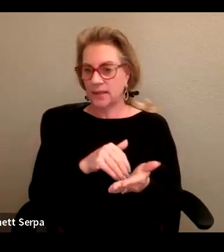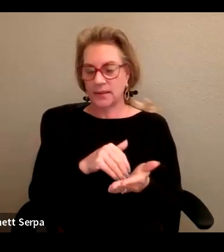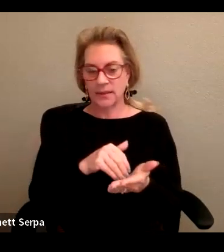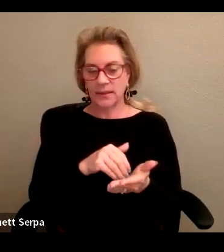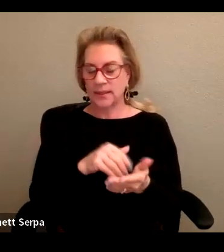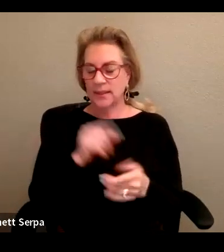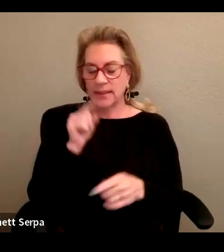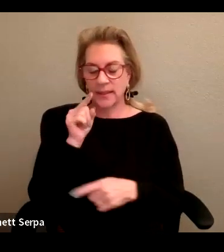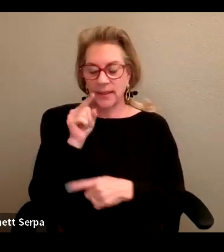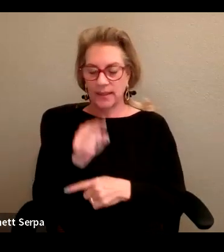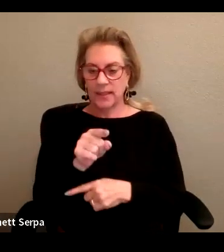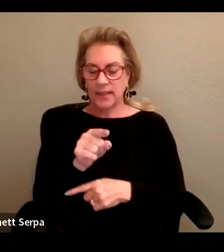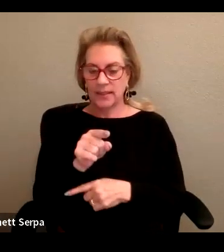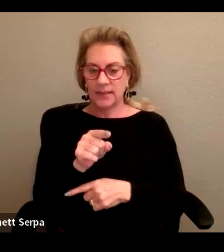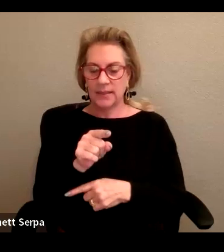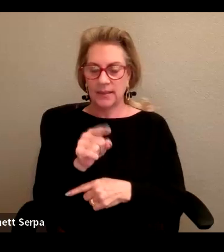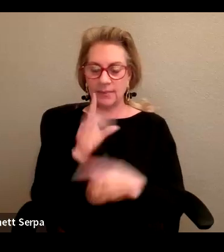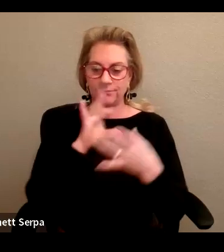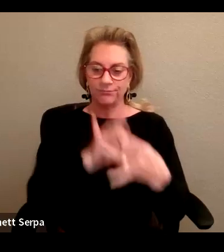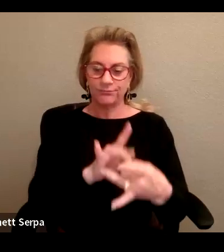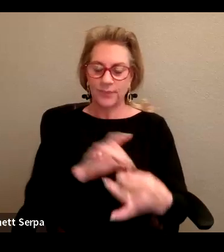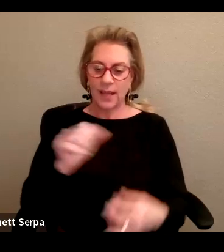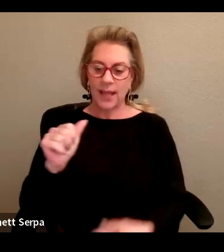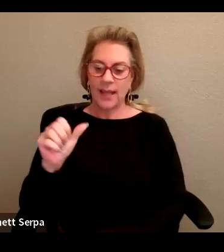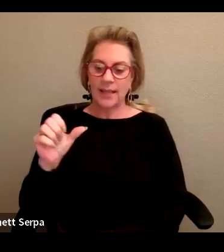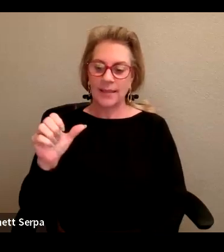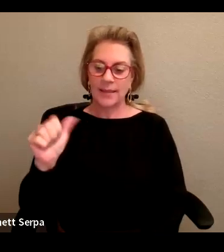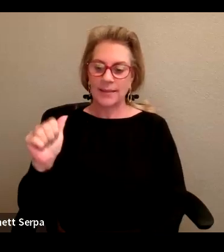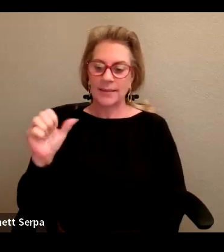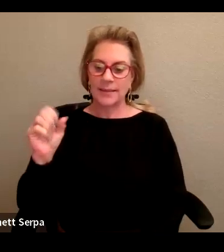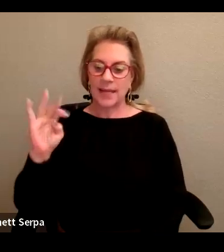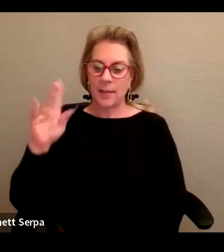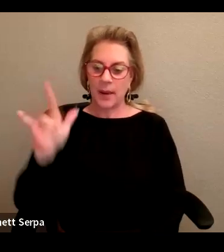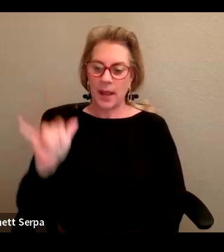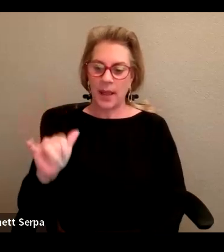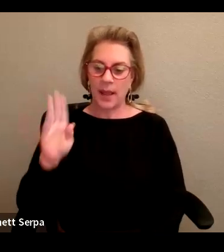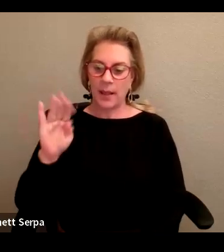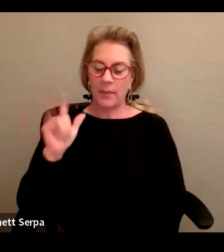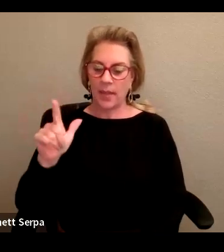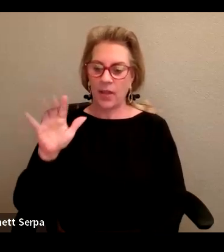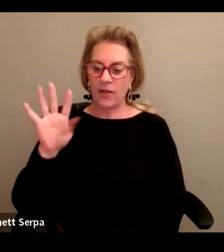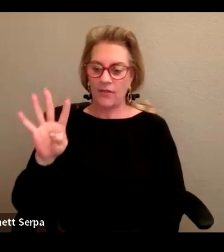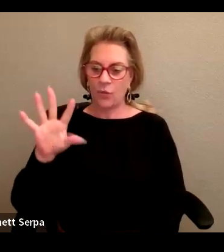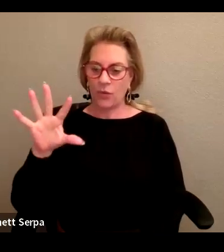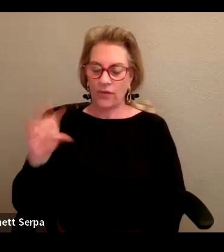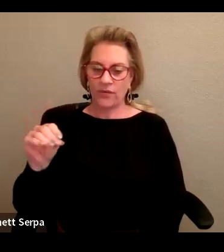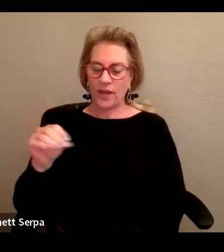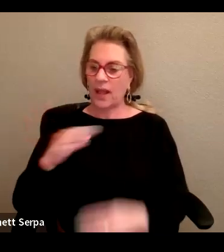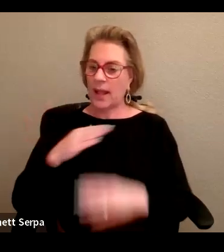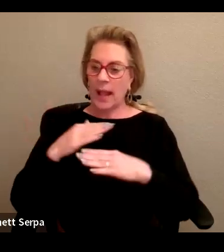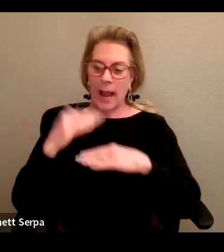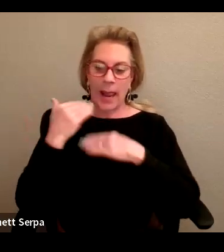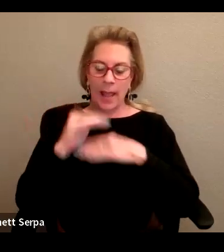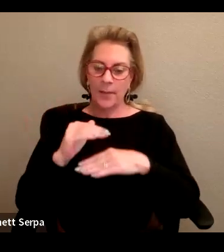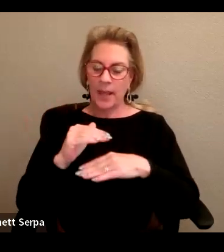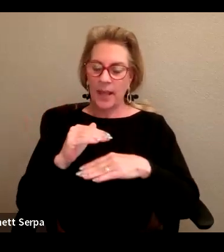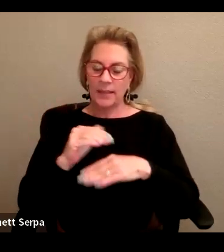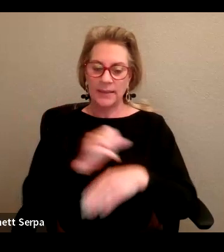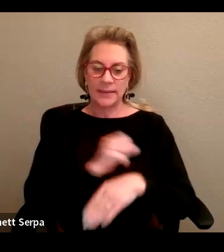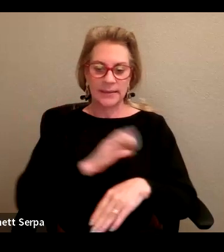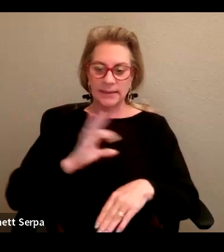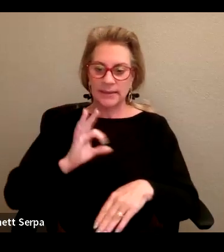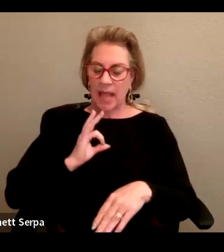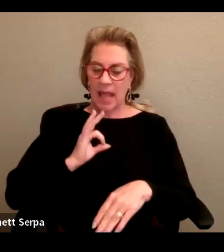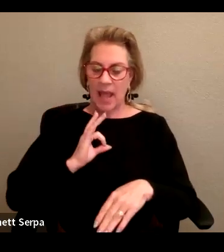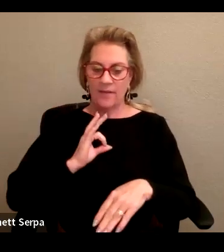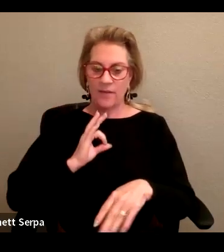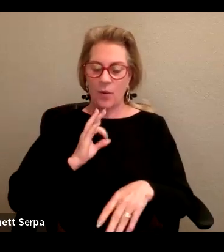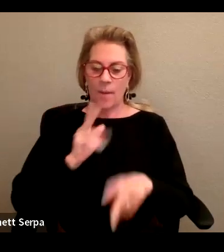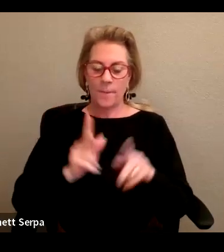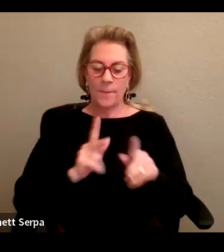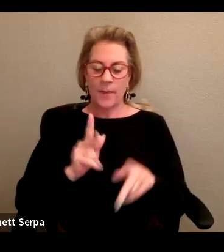on assembly Bill 450 which prohibits uh public employees from allowing ice officers providing